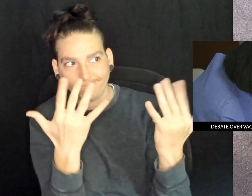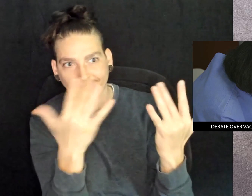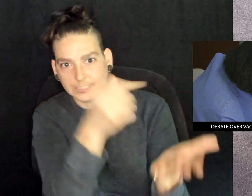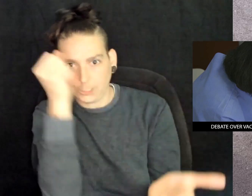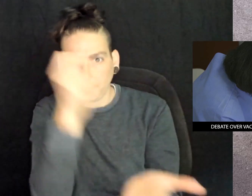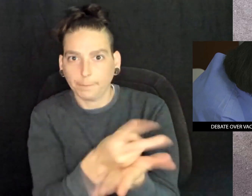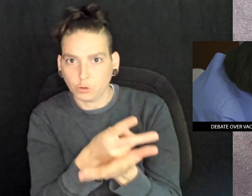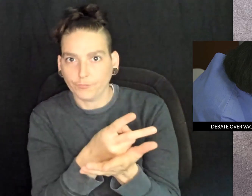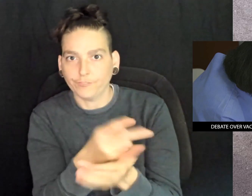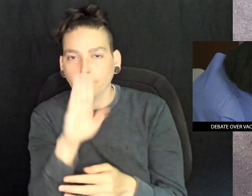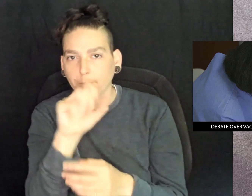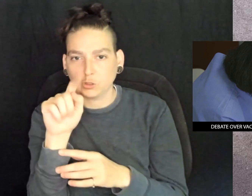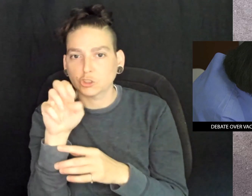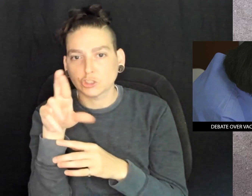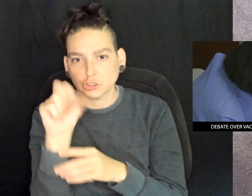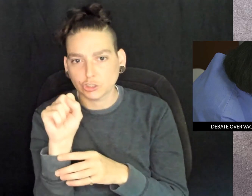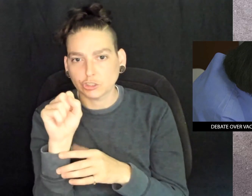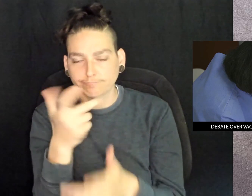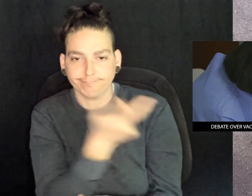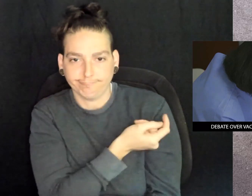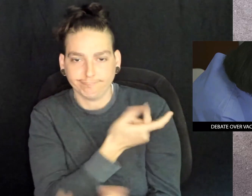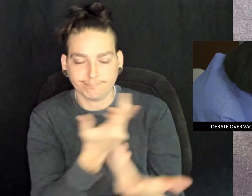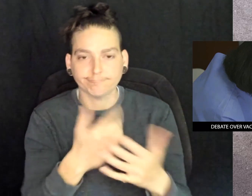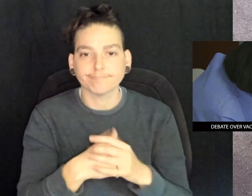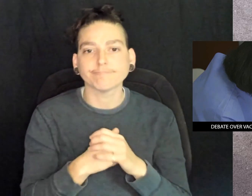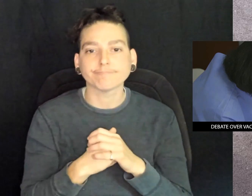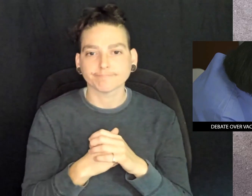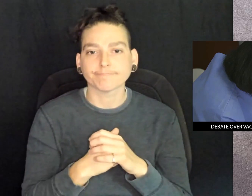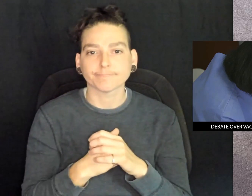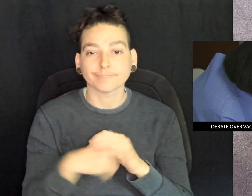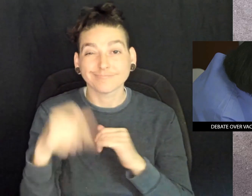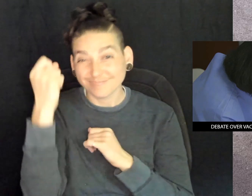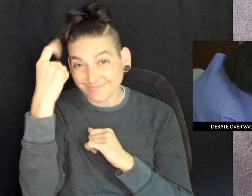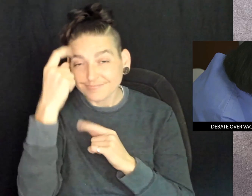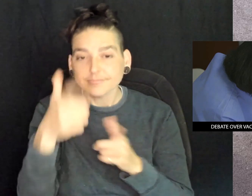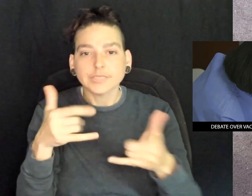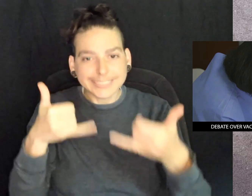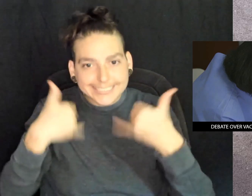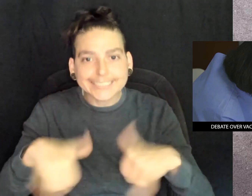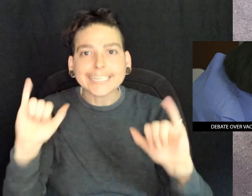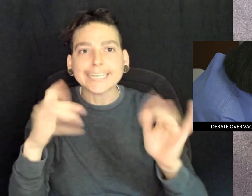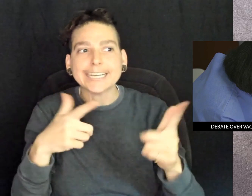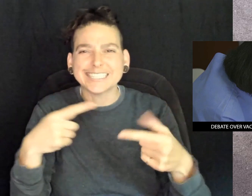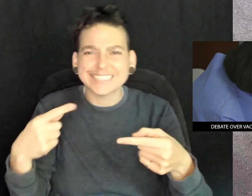Moderna has also submitted data to the FDA for approval of booster doses